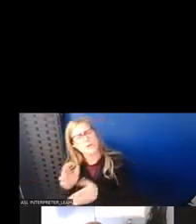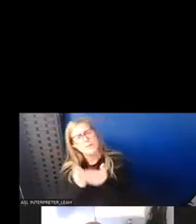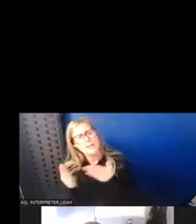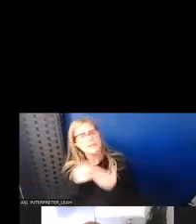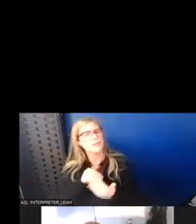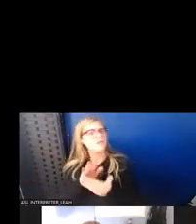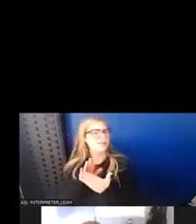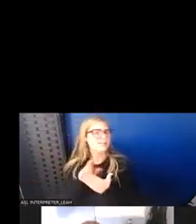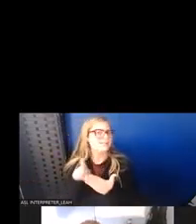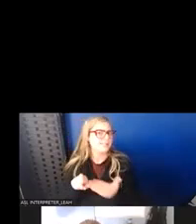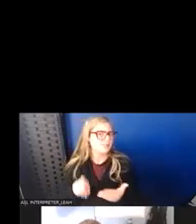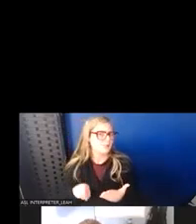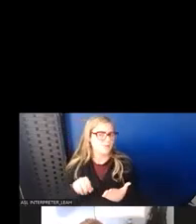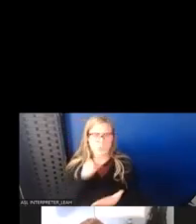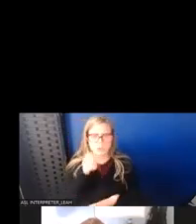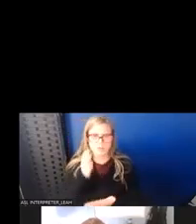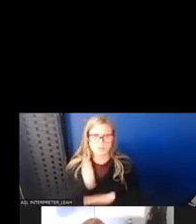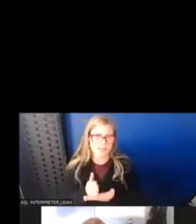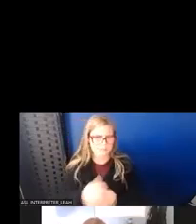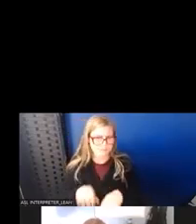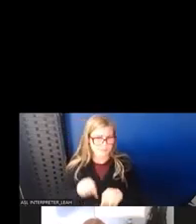don't really stop and take the time to think about and just go,